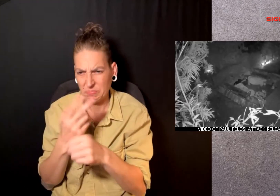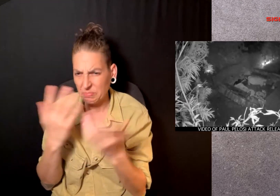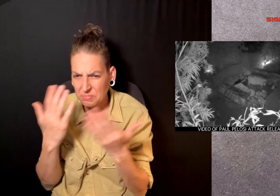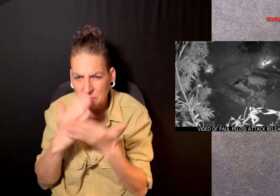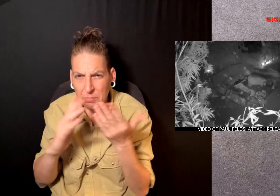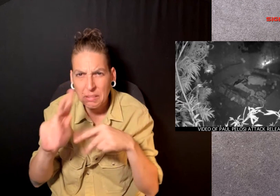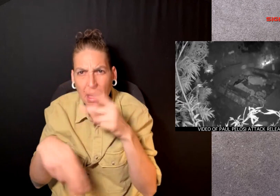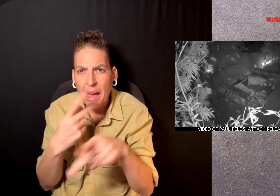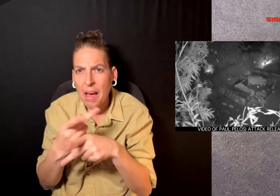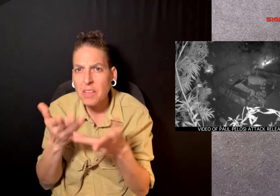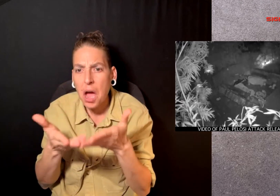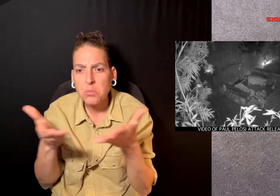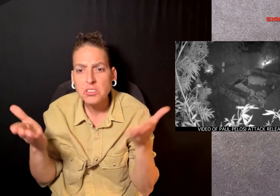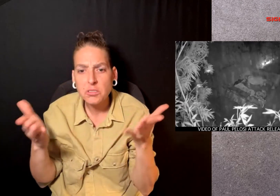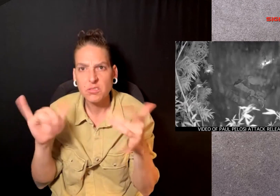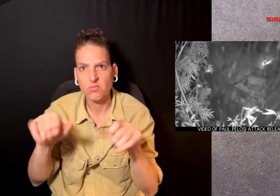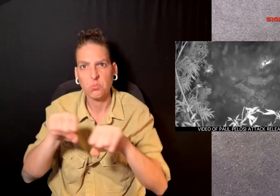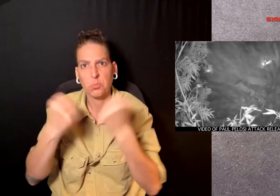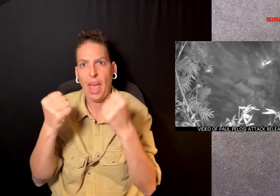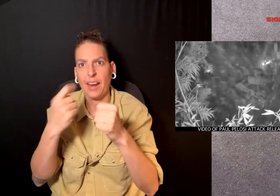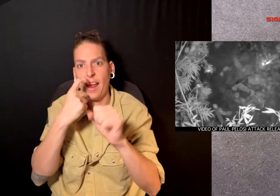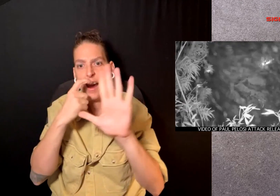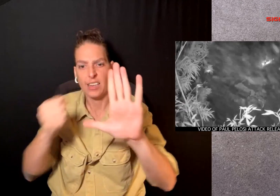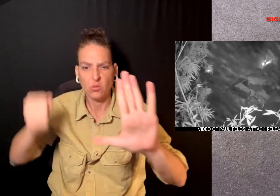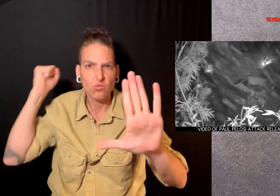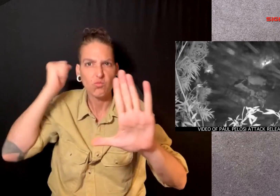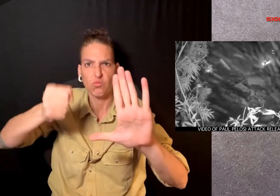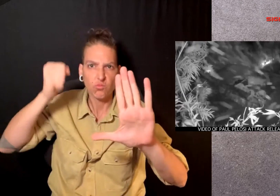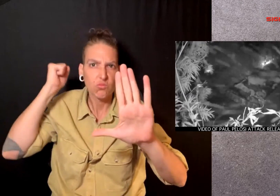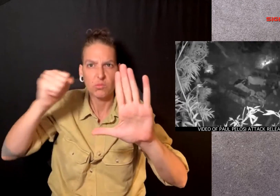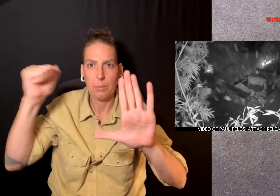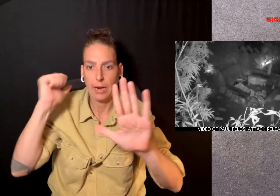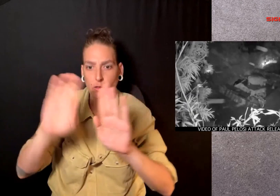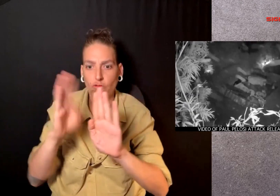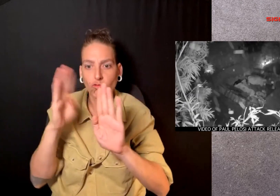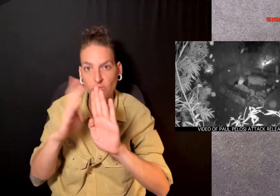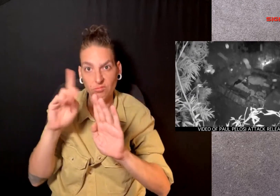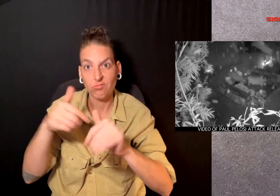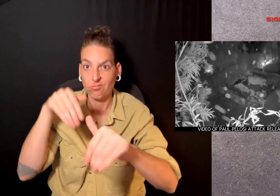he's using some sort of object to break the glass on a backdoor then enters the house